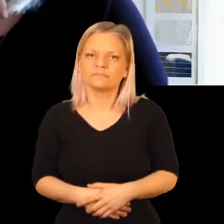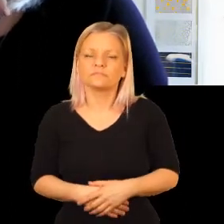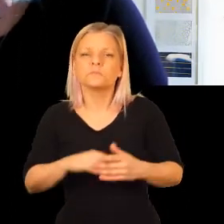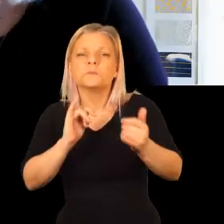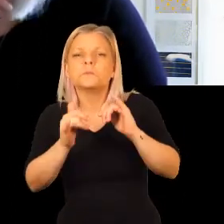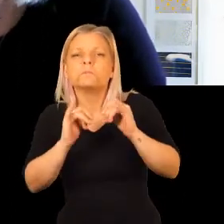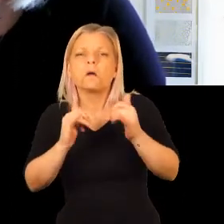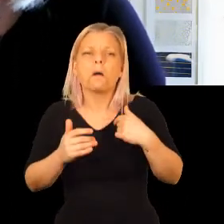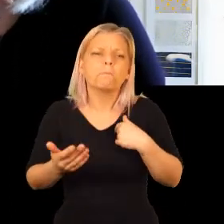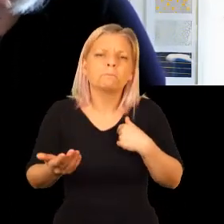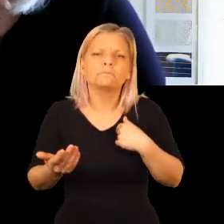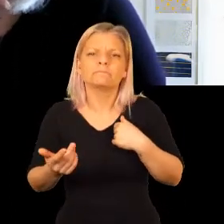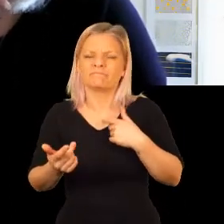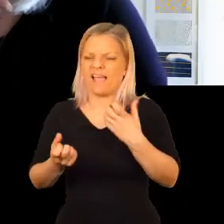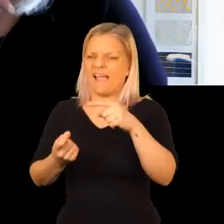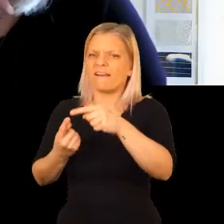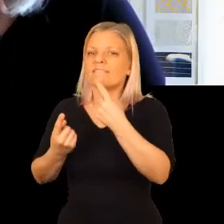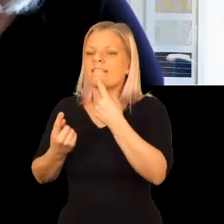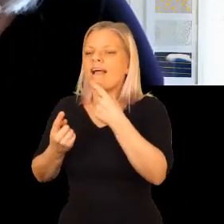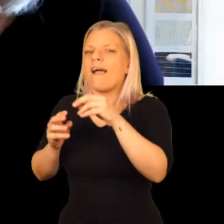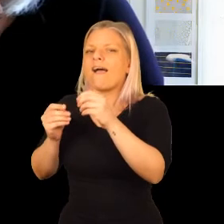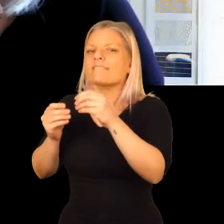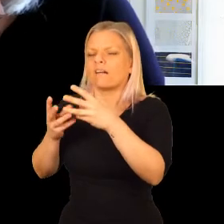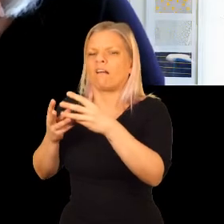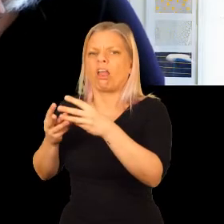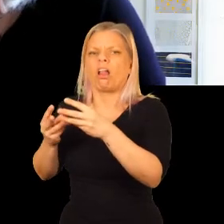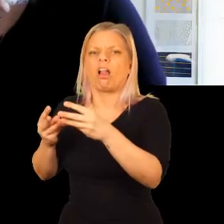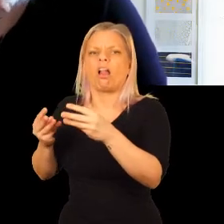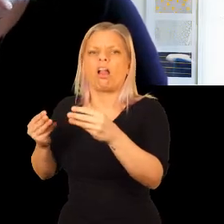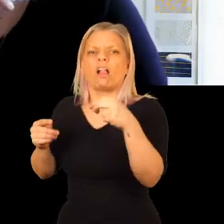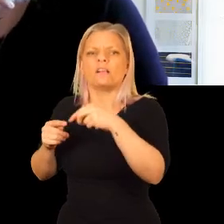want something to be different and sometimes i think we're maybe losing that that flavor